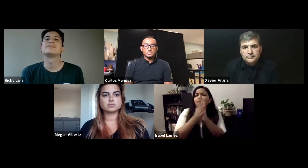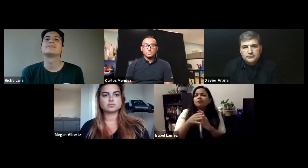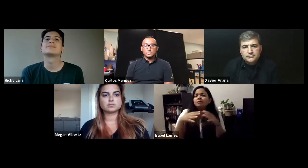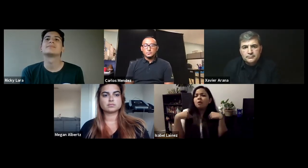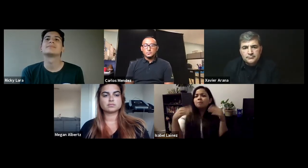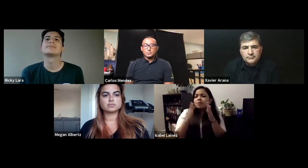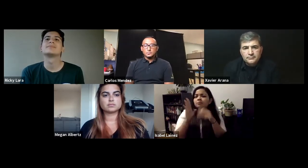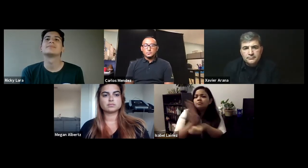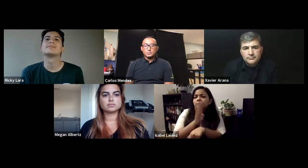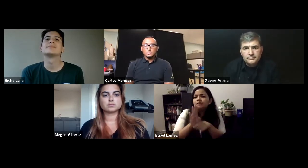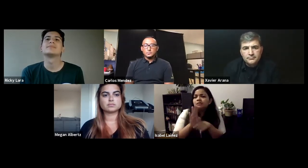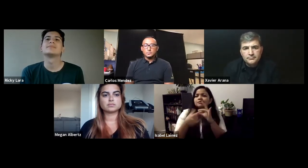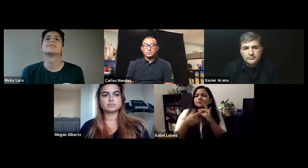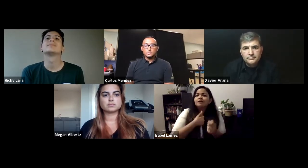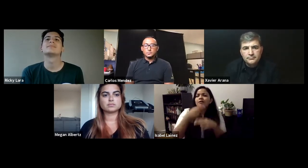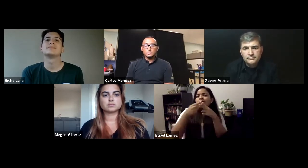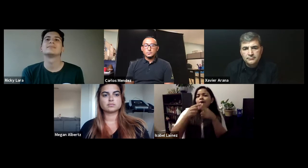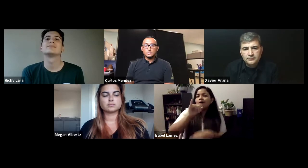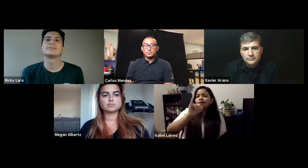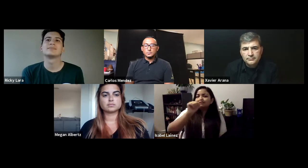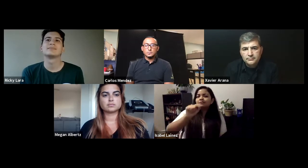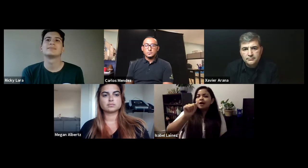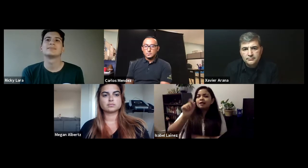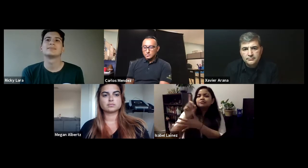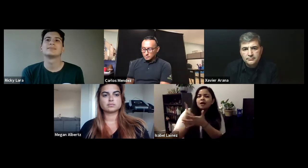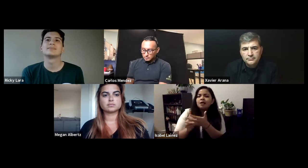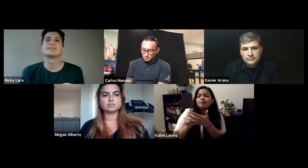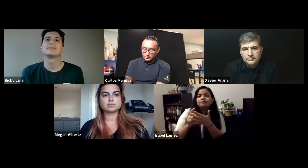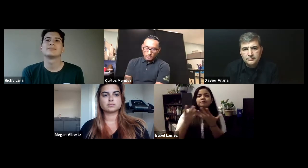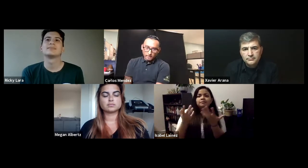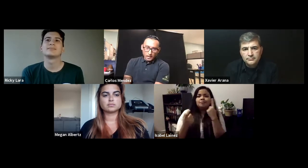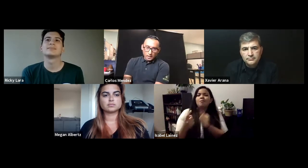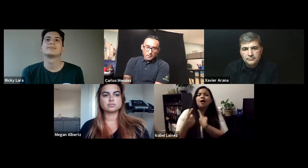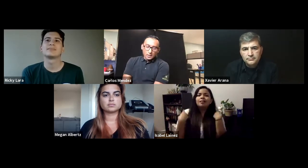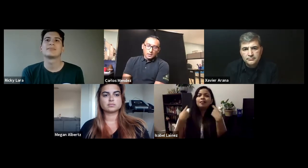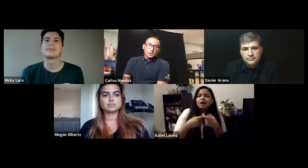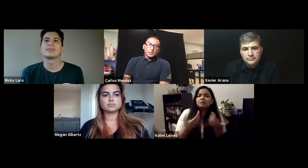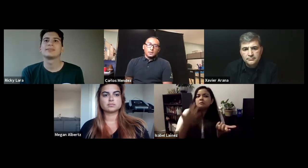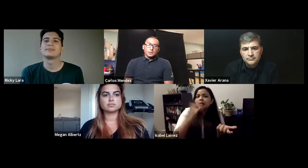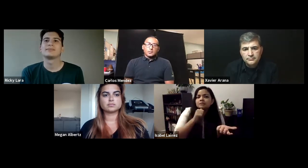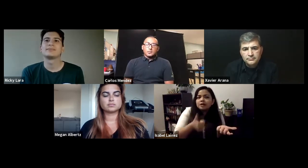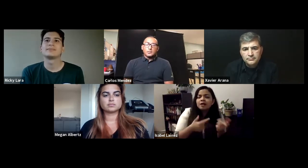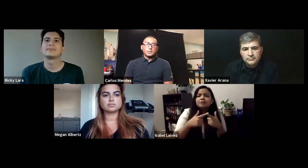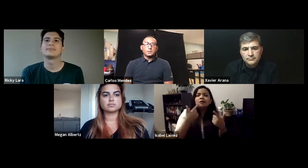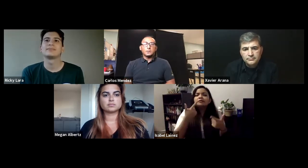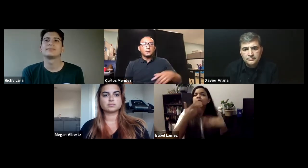I found ways in my own, you know, ways of being there, in my own design, in my...my business,